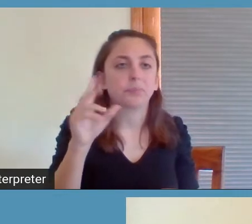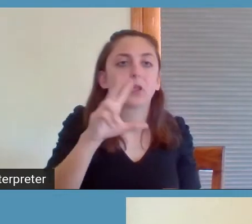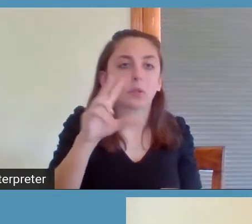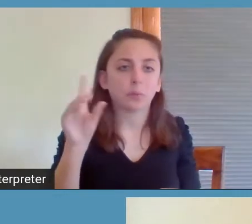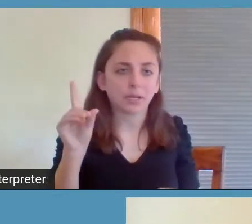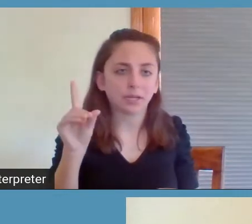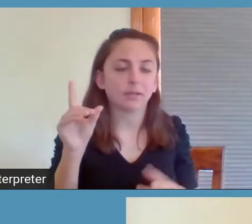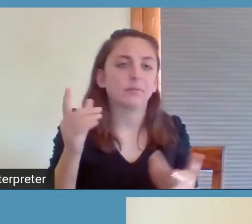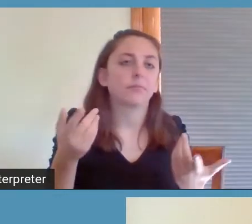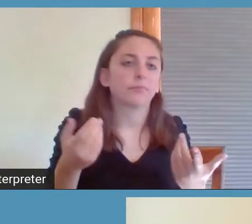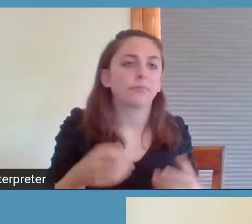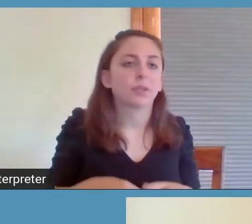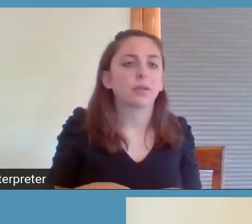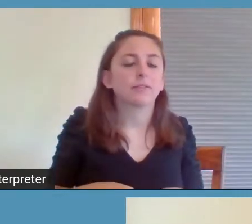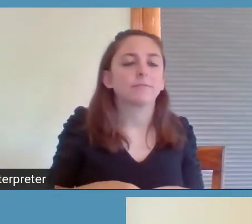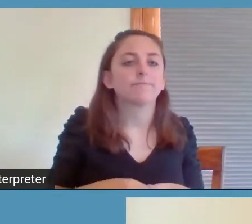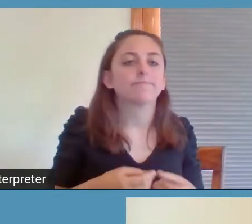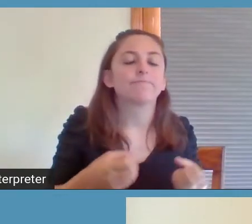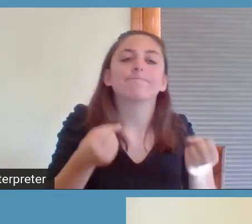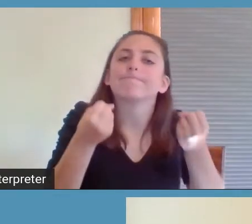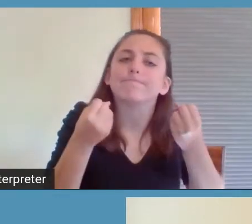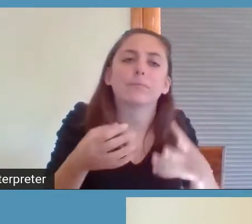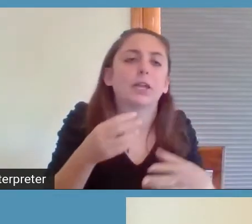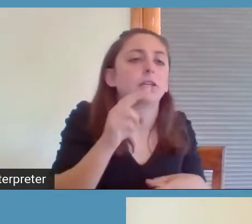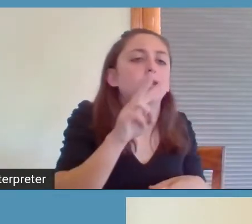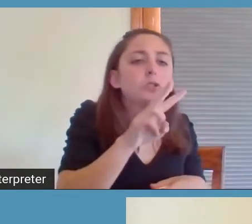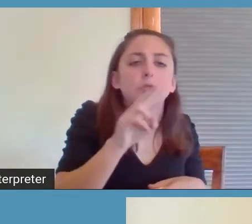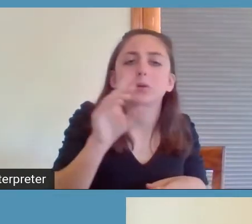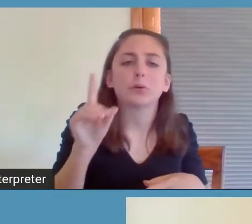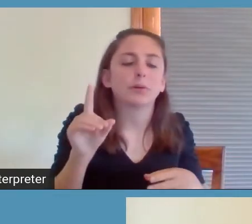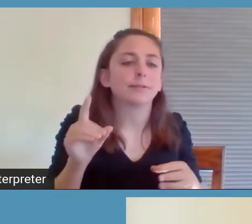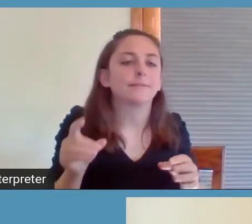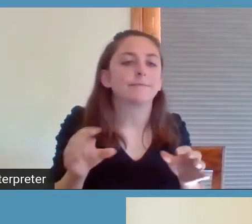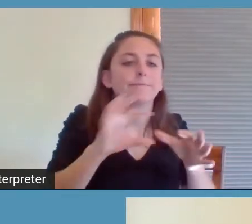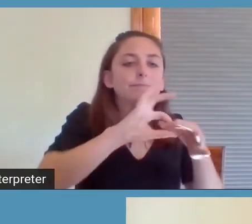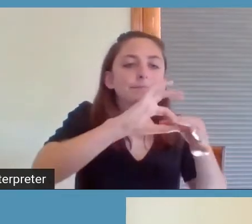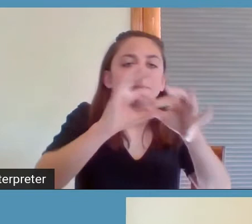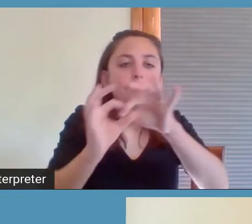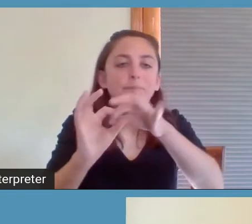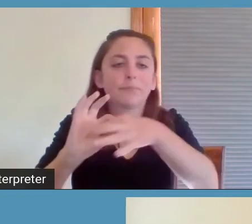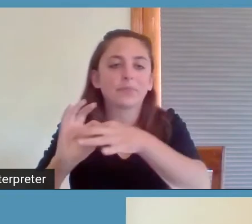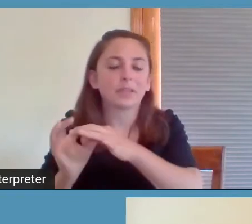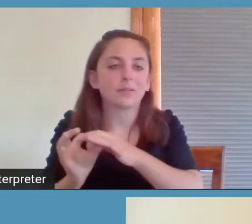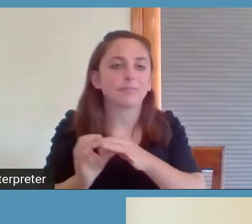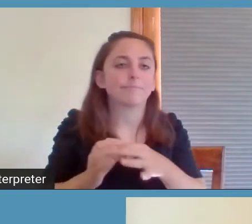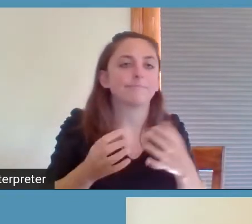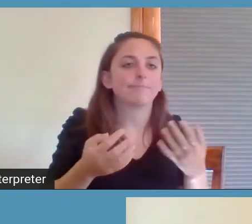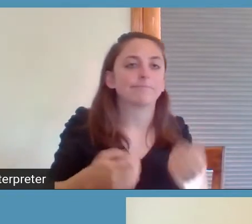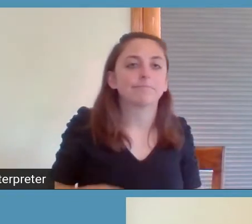a bunch of two-dimensional images attached or combined to create that effect makes sense